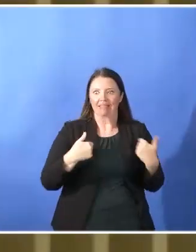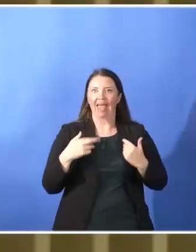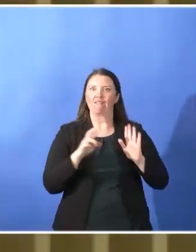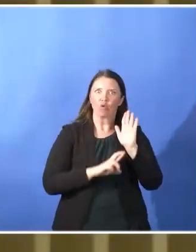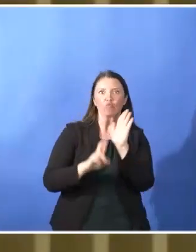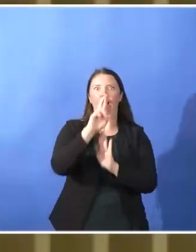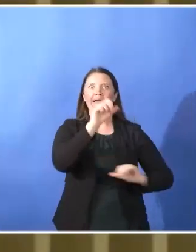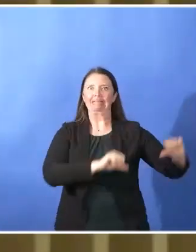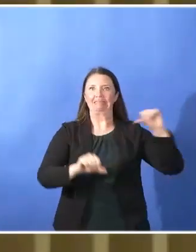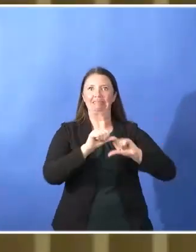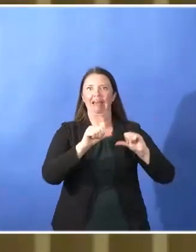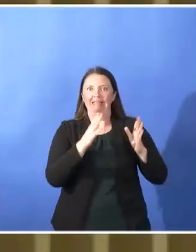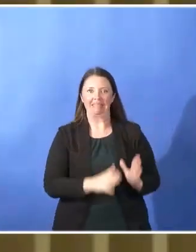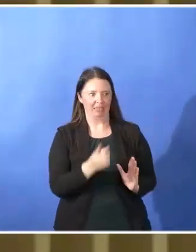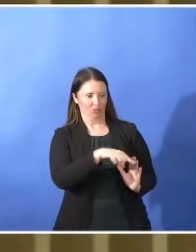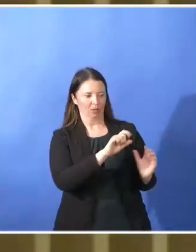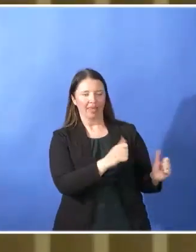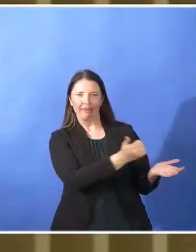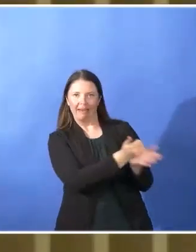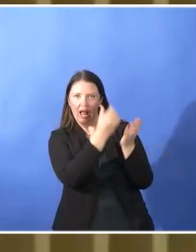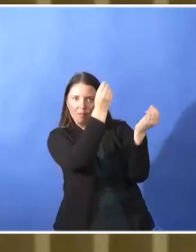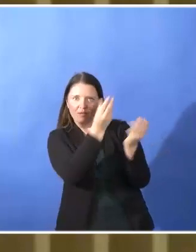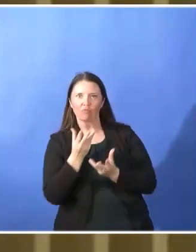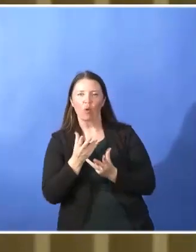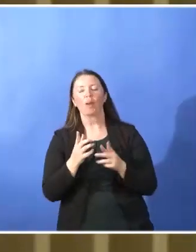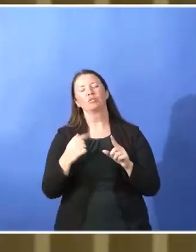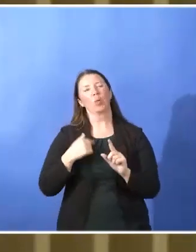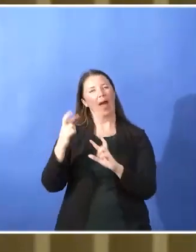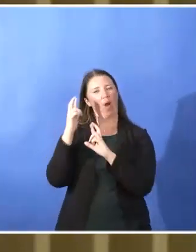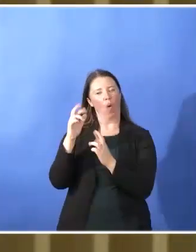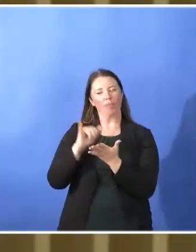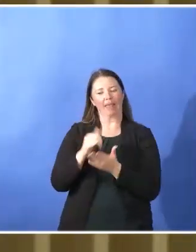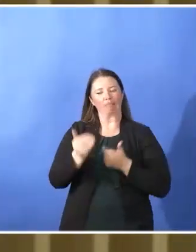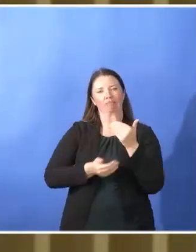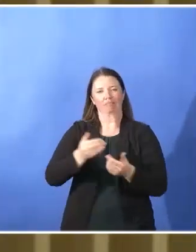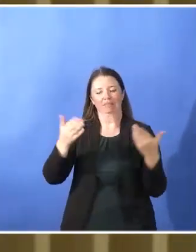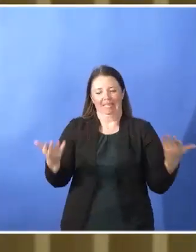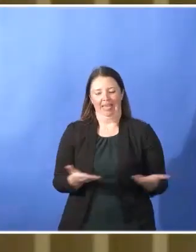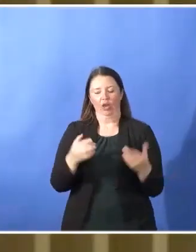I THINK THIS IS A GREAT WAY OF PROCEEDING AND TAKING COMMENT. I LOOK FORWARD TO THE RECORD AS IT DEVELOPS.